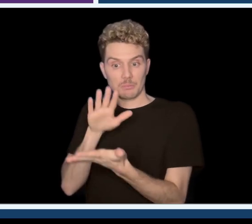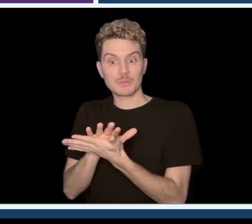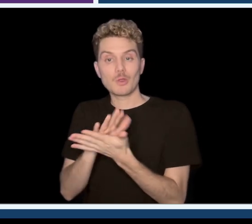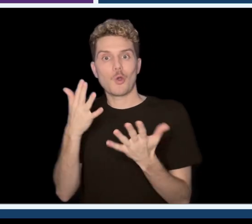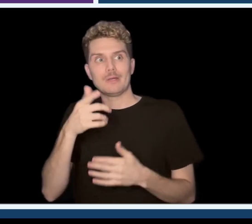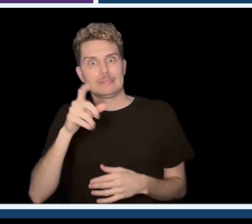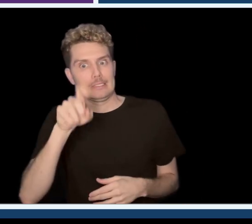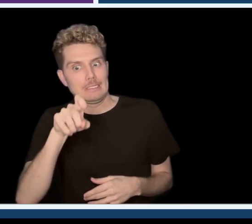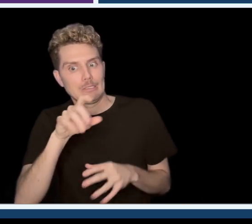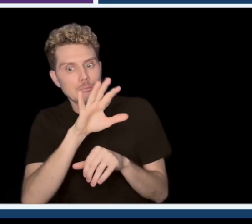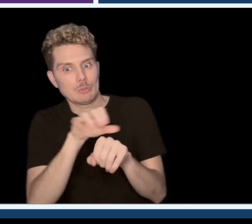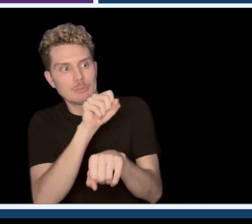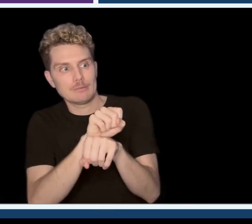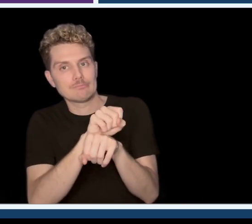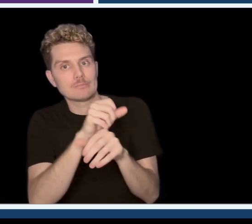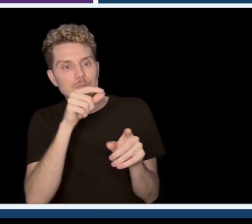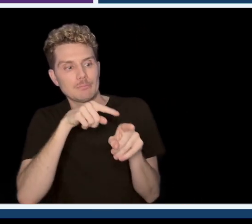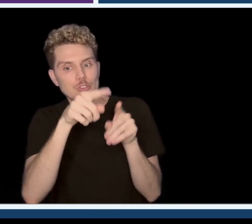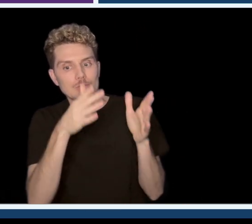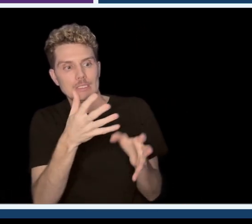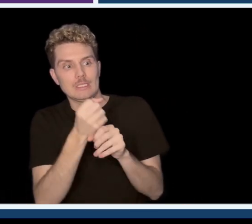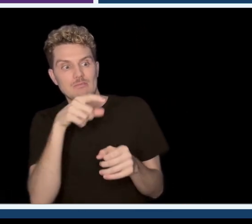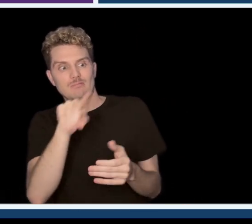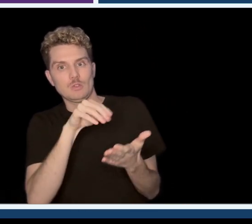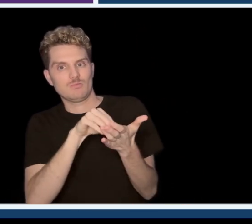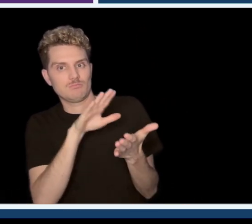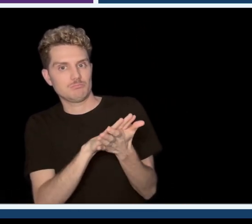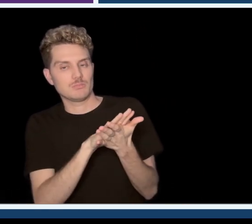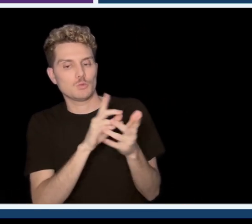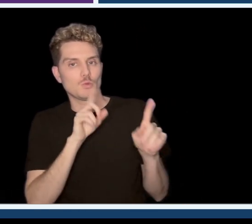or you may need to make appointments with specialists to get these reports.